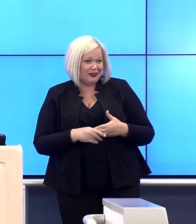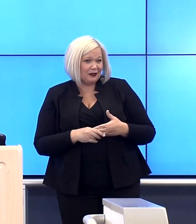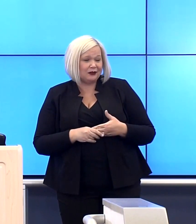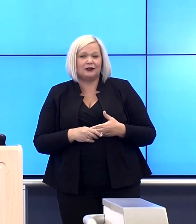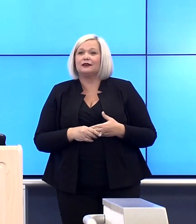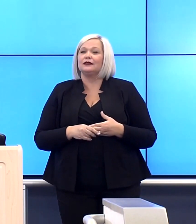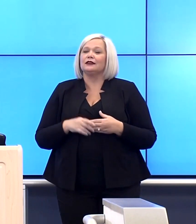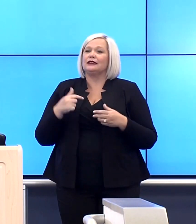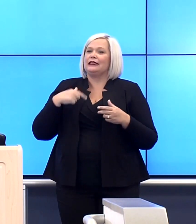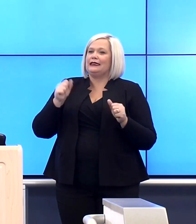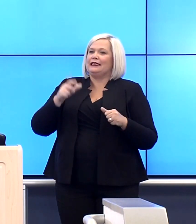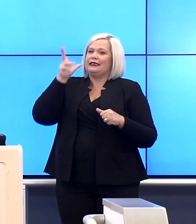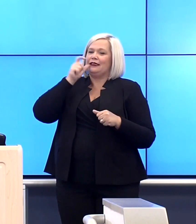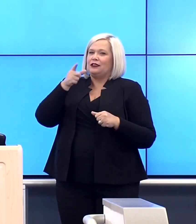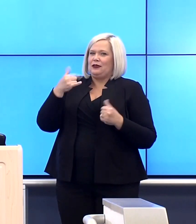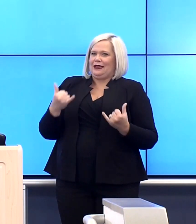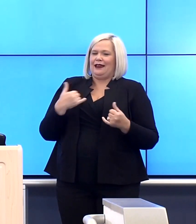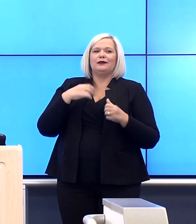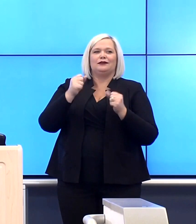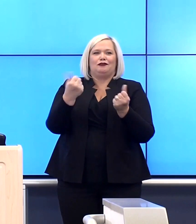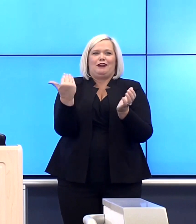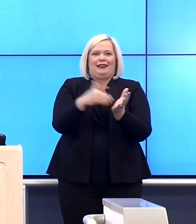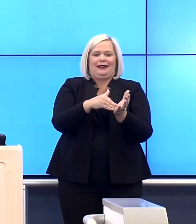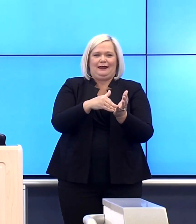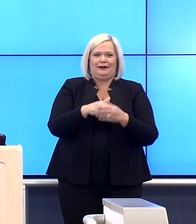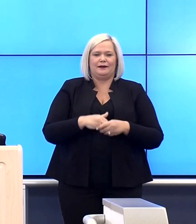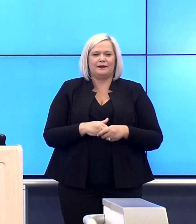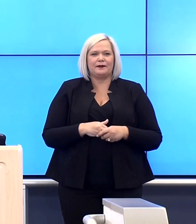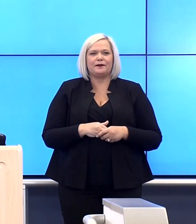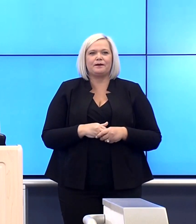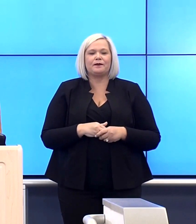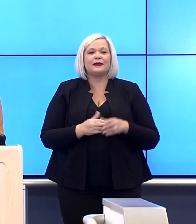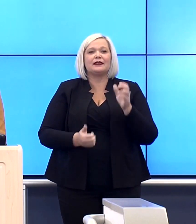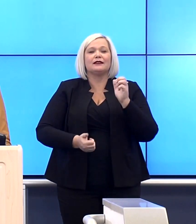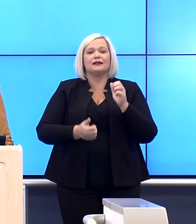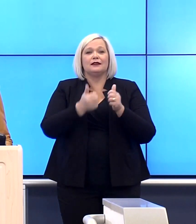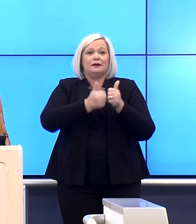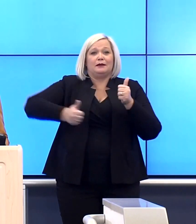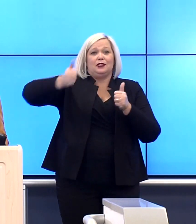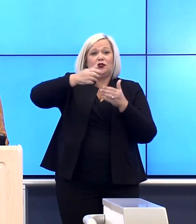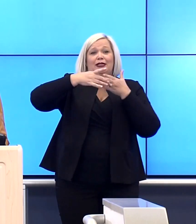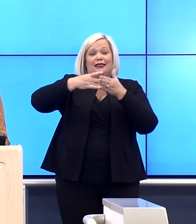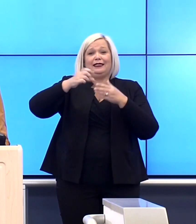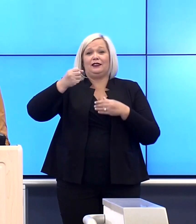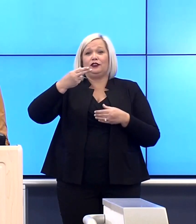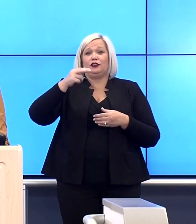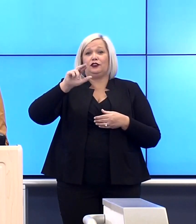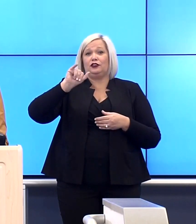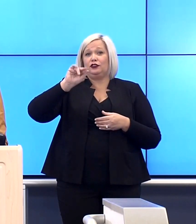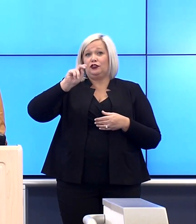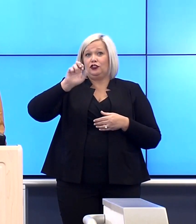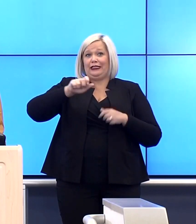WITHOUT INPUT. CAN YOU HEAR ME NOW CHELSEA? CAN YOU HEAR ME NOW CHELSEA? >> I CAN HEAR YOU NOW. I CAN HEAR YOU NOW. >> I’LL TRY THIS AGAIN.